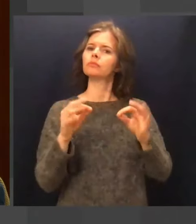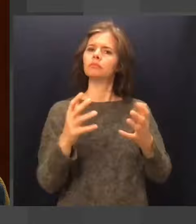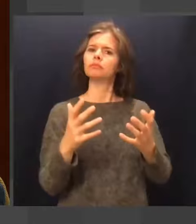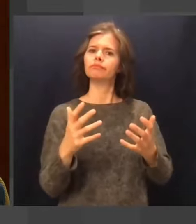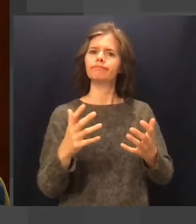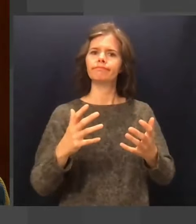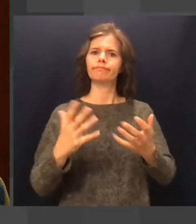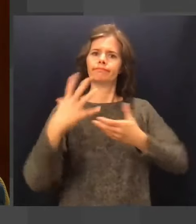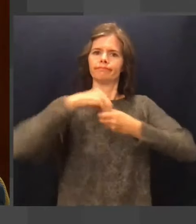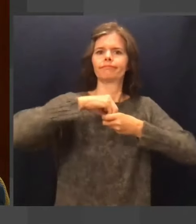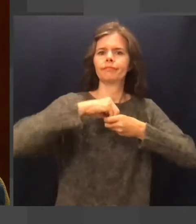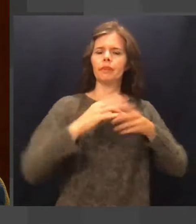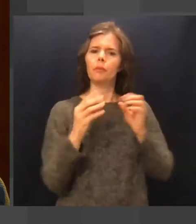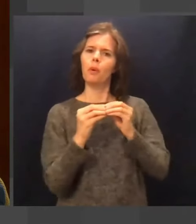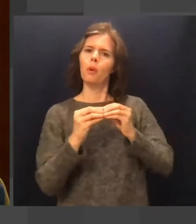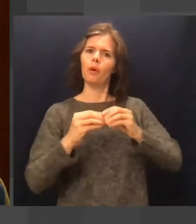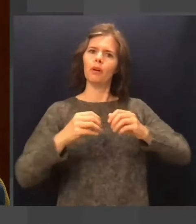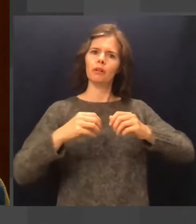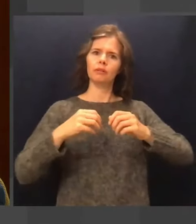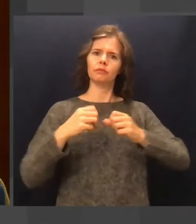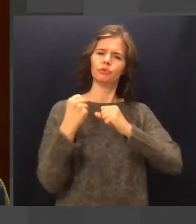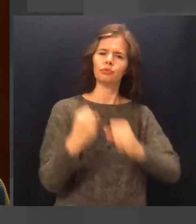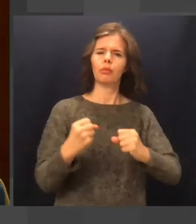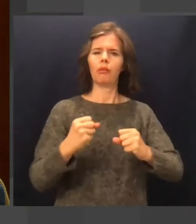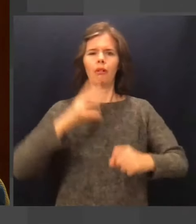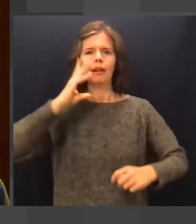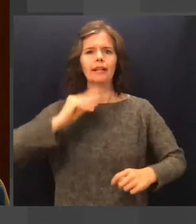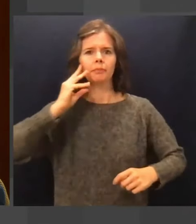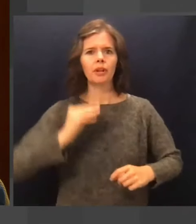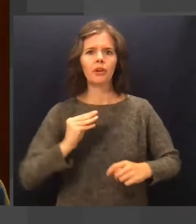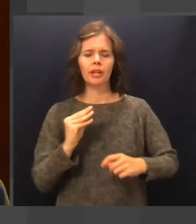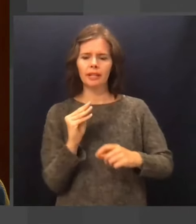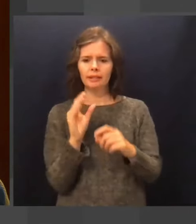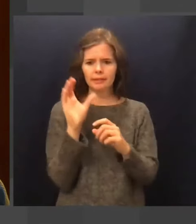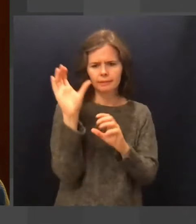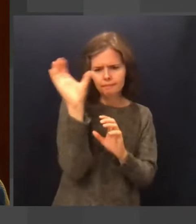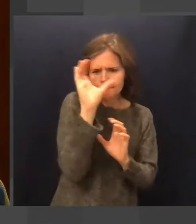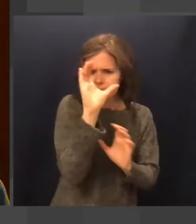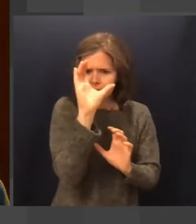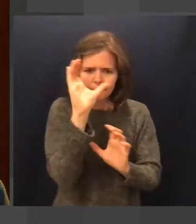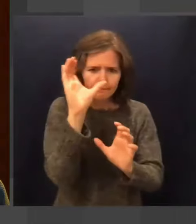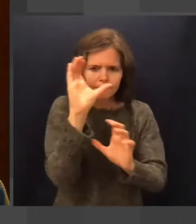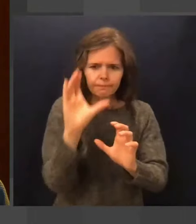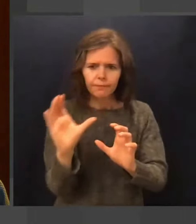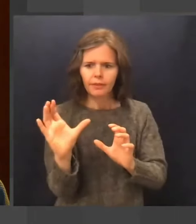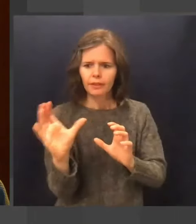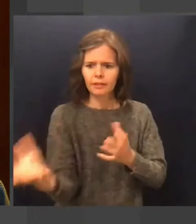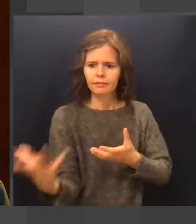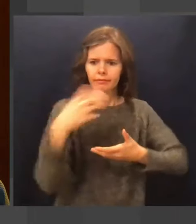ANOTHER THING IS ADDING A LOT TO THE EXPERIENCE OF EXPLORING AND